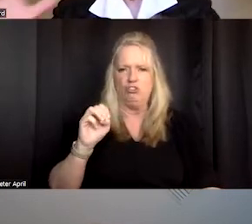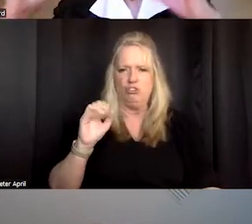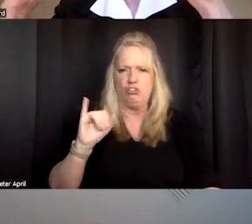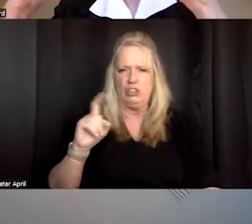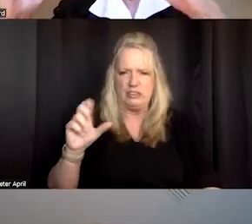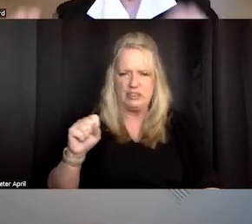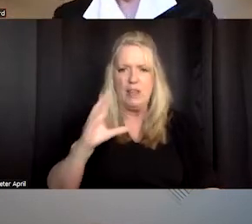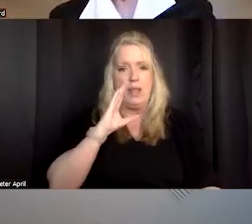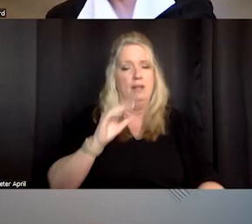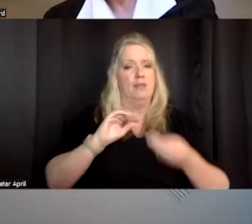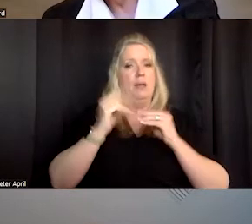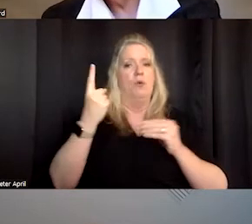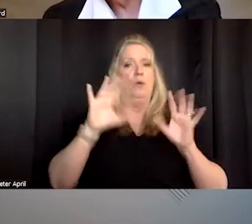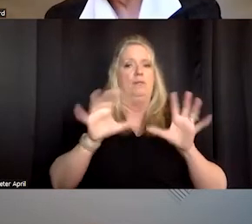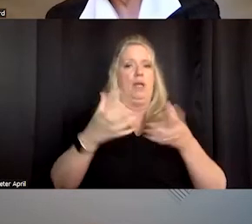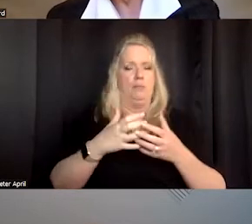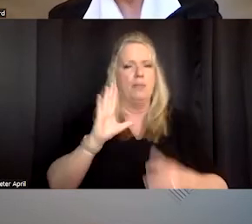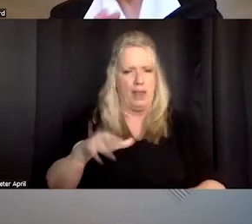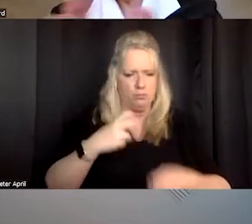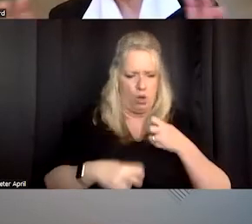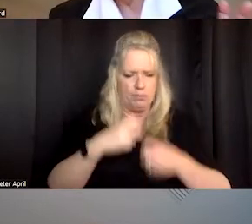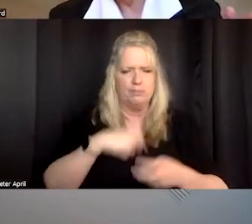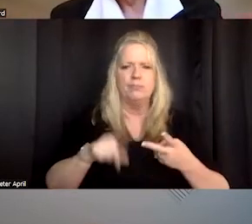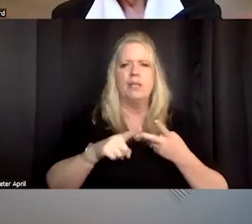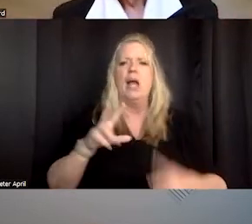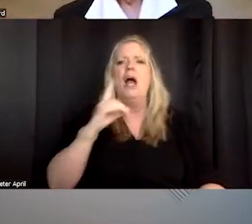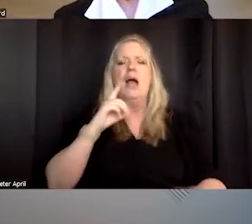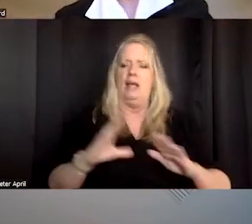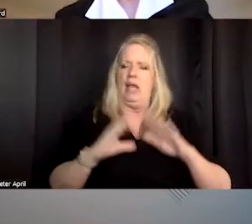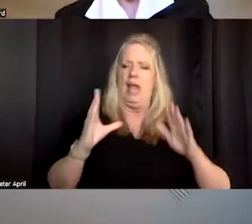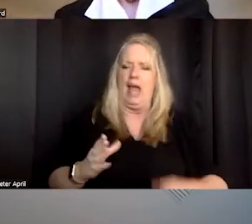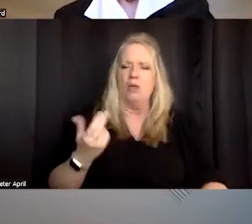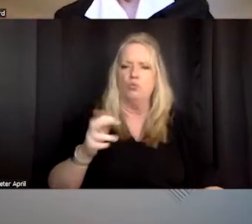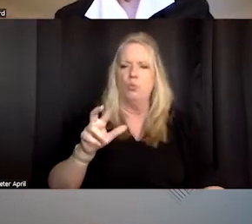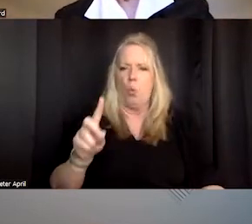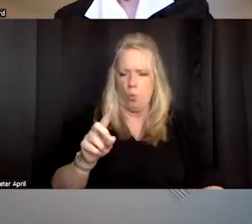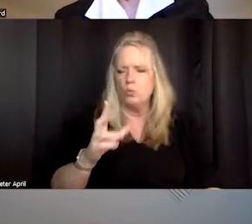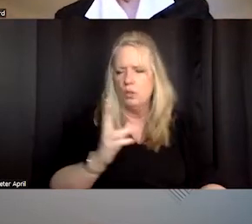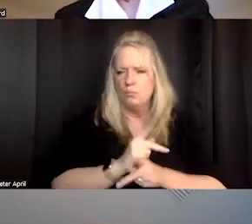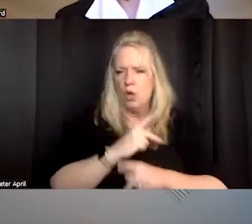CATEGORY THAT IS PROBLEMATIC. NUMBER TWO ARE HOUSEHOLD PRODUCTS. DURING THE TIME OF COVID IT